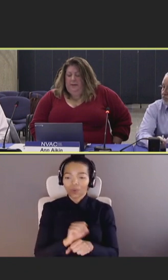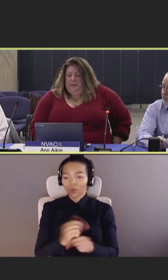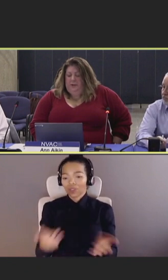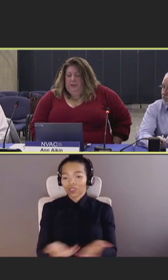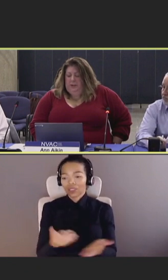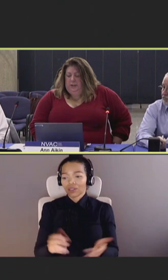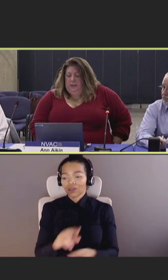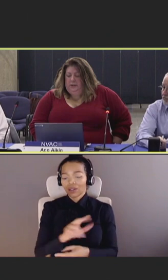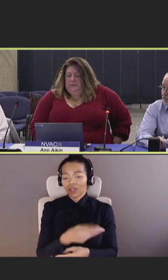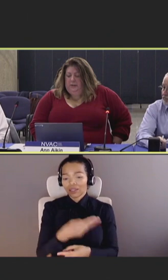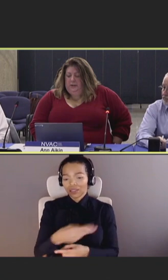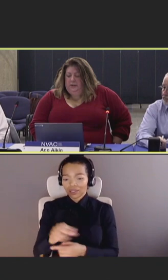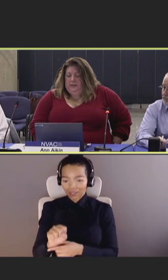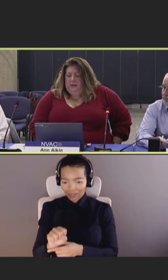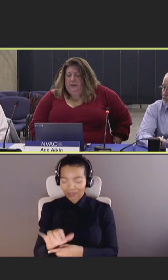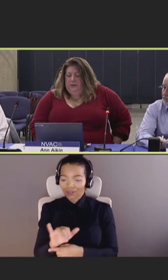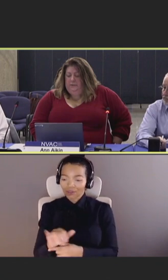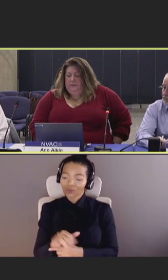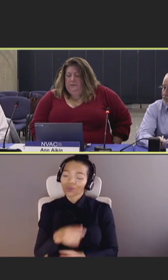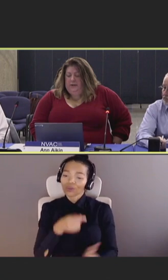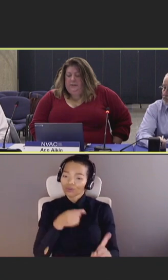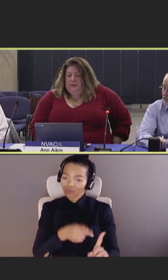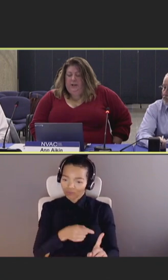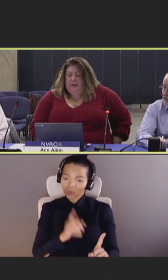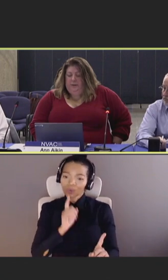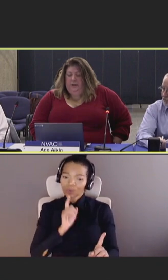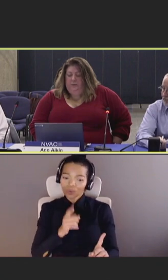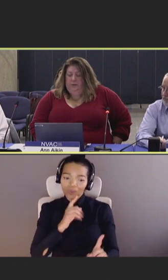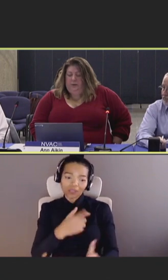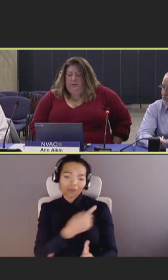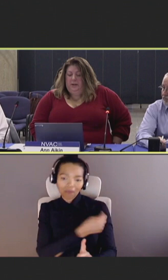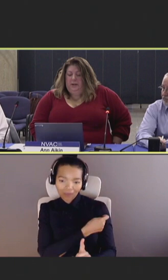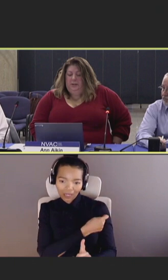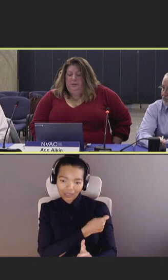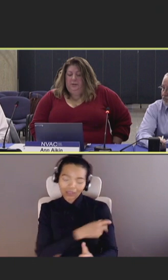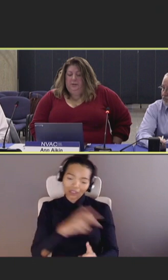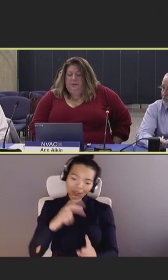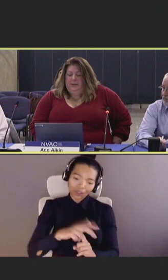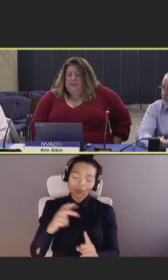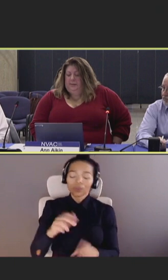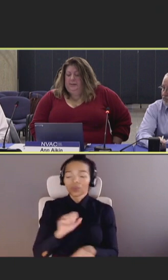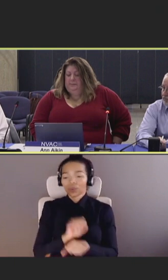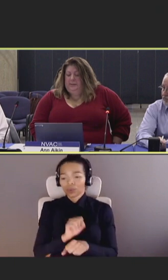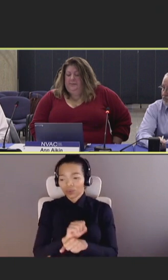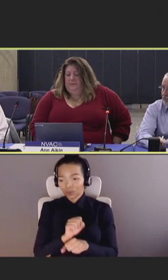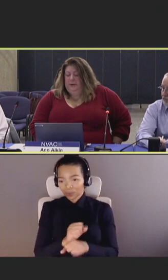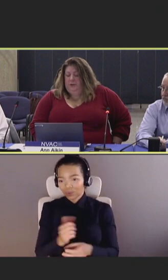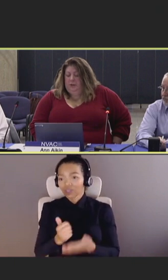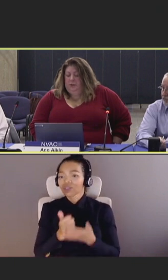And she definitely is a vaccine champion and works to reduce hesitancy misinformation. She